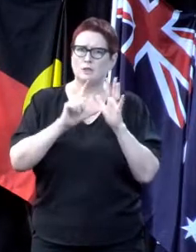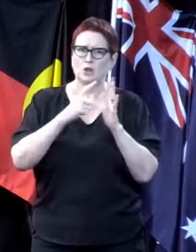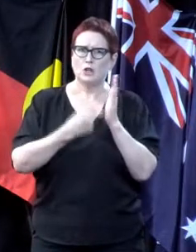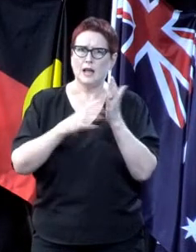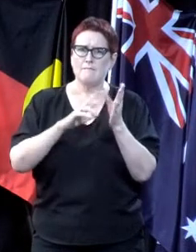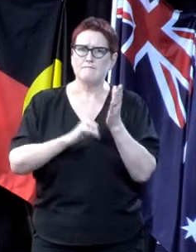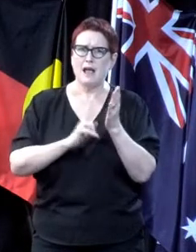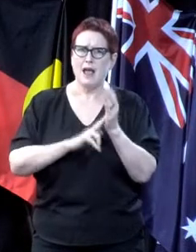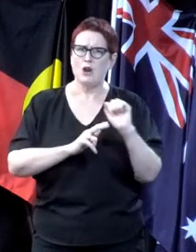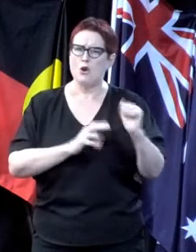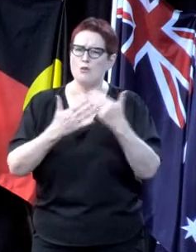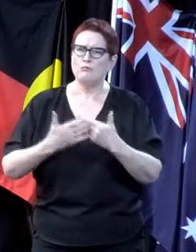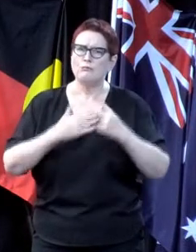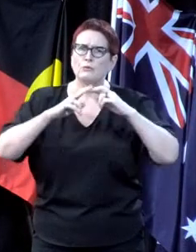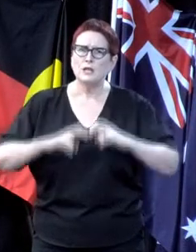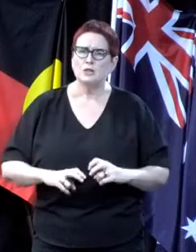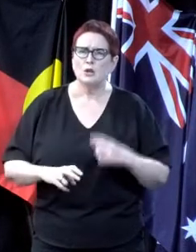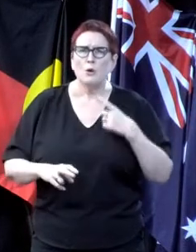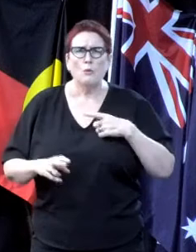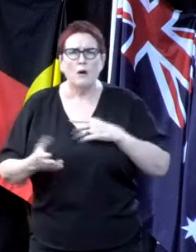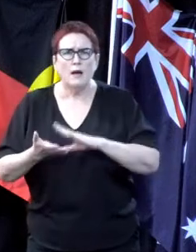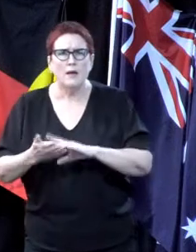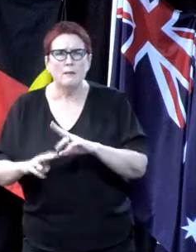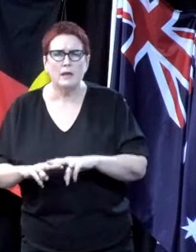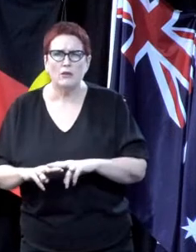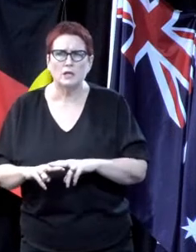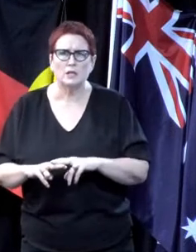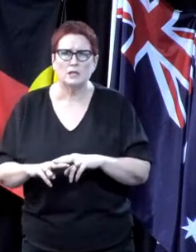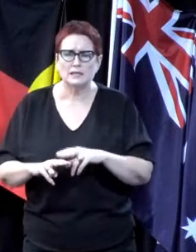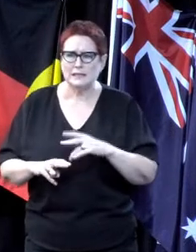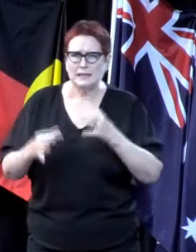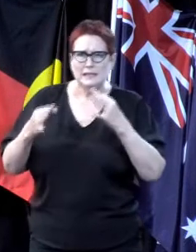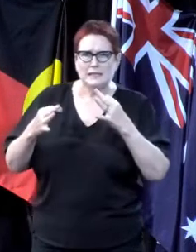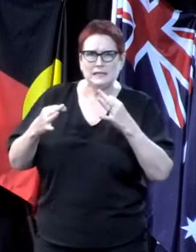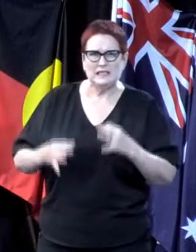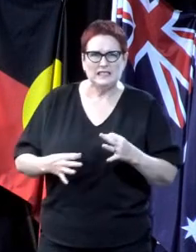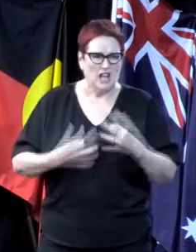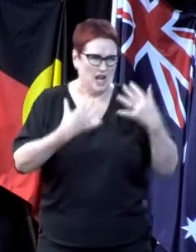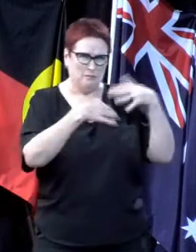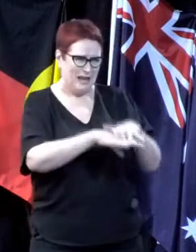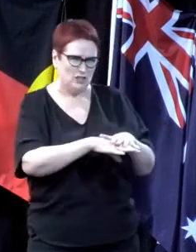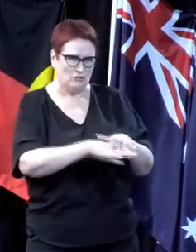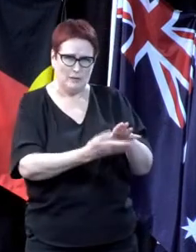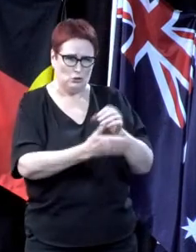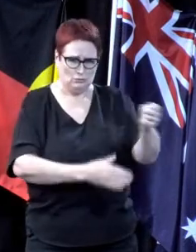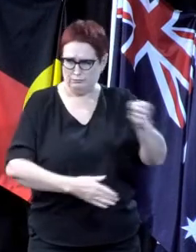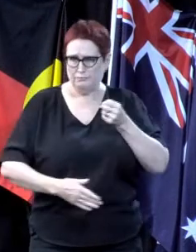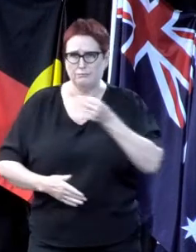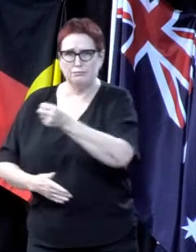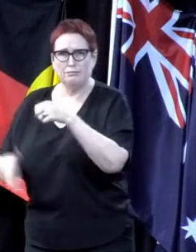as to why parents might withdraw children from mainstream schools and send them to special schools.